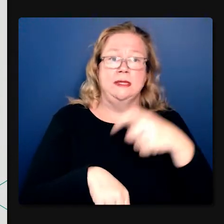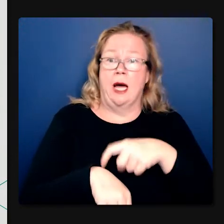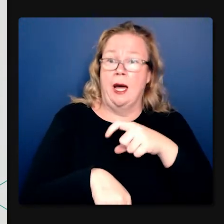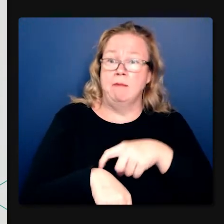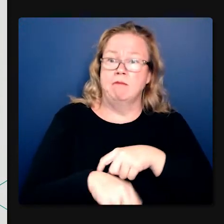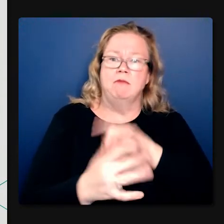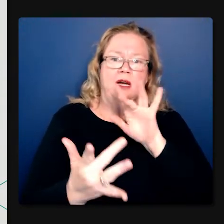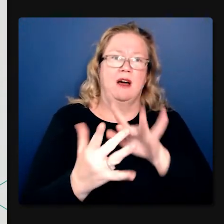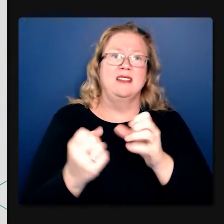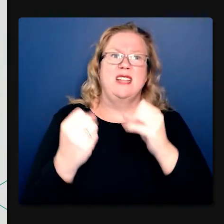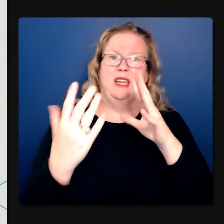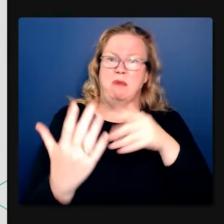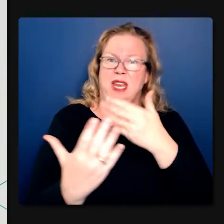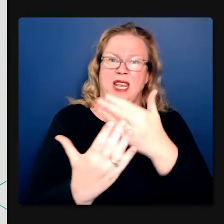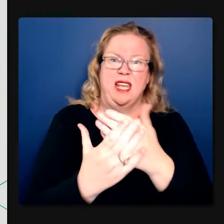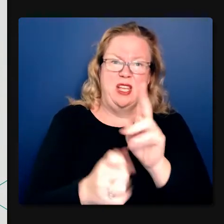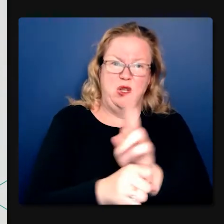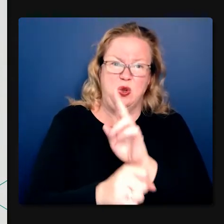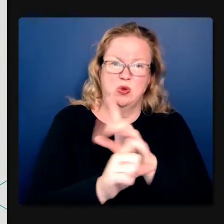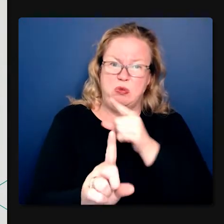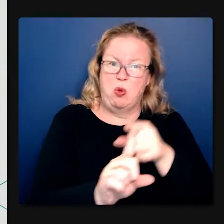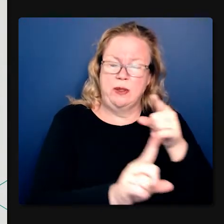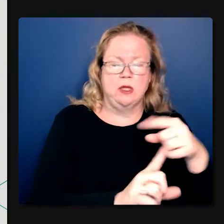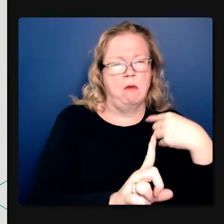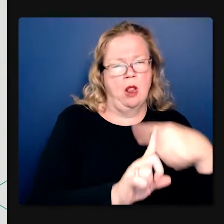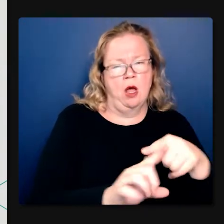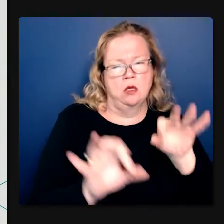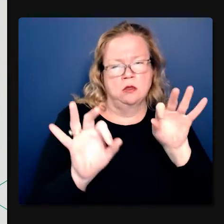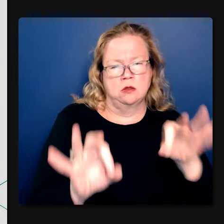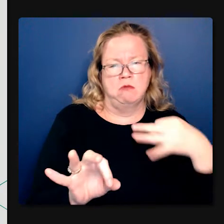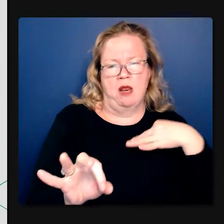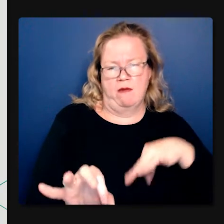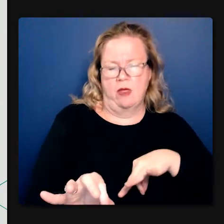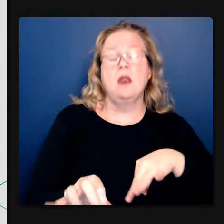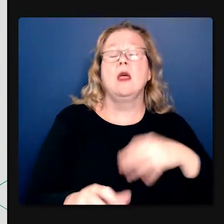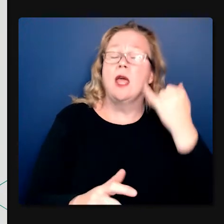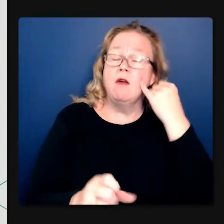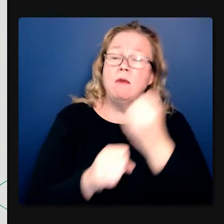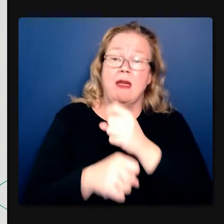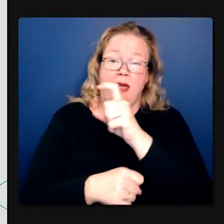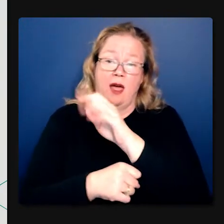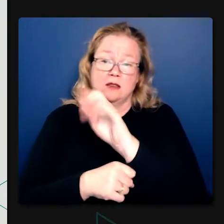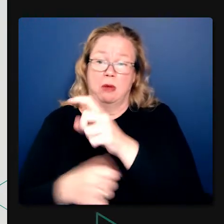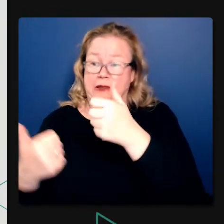and reach multiple end points is a huge plus. If you're primarily making an Xbox game,